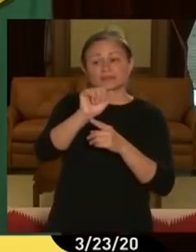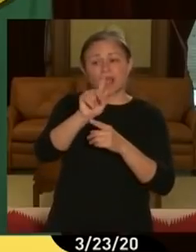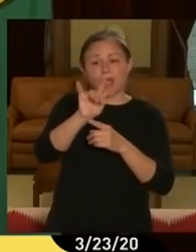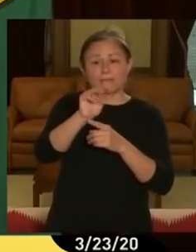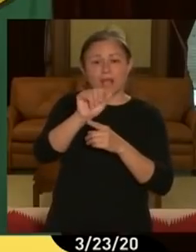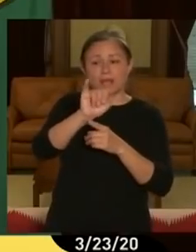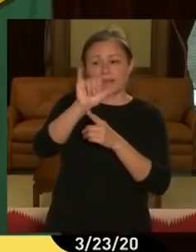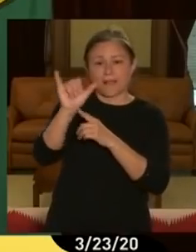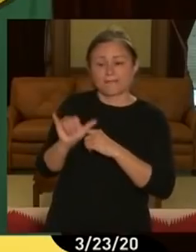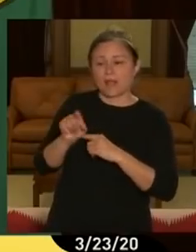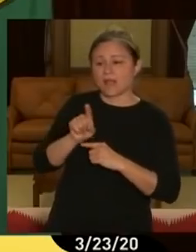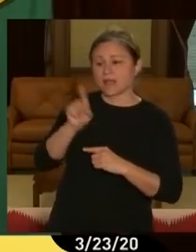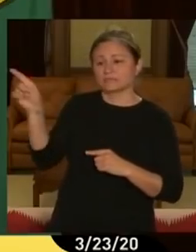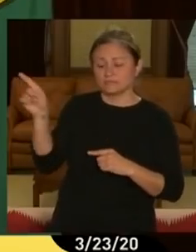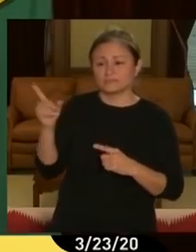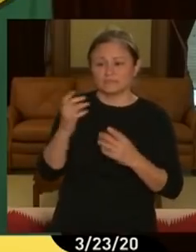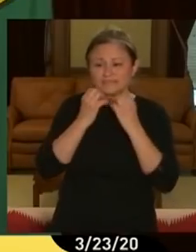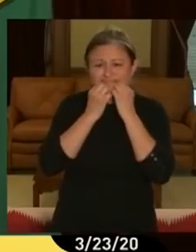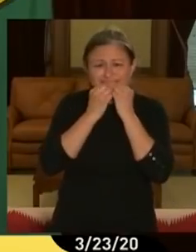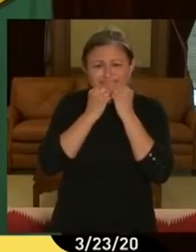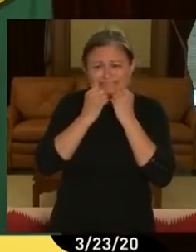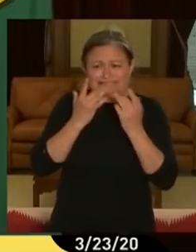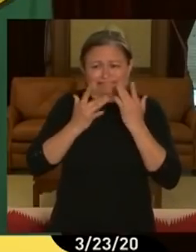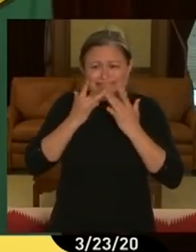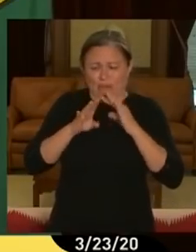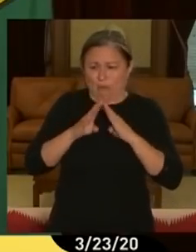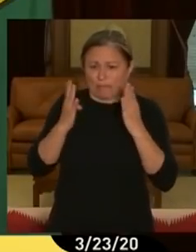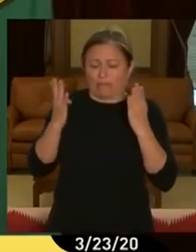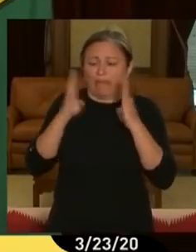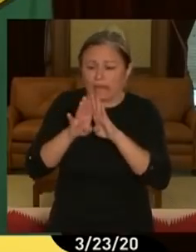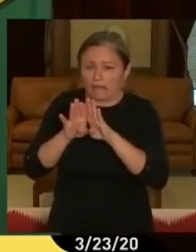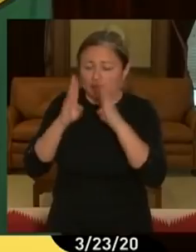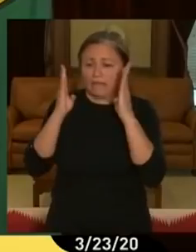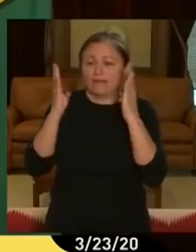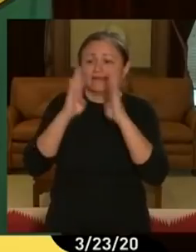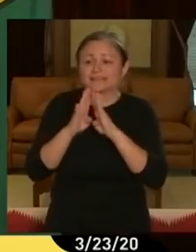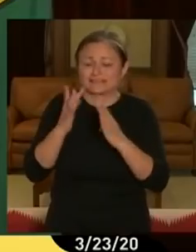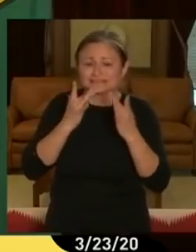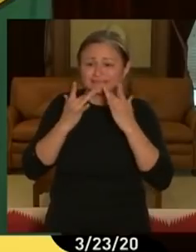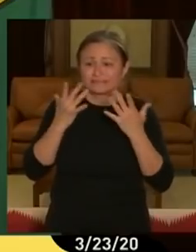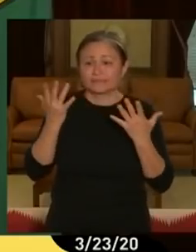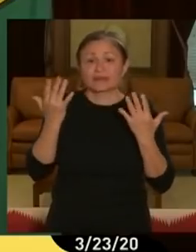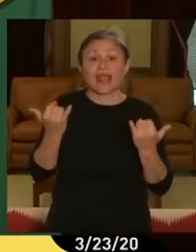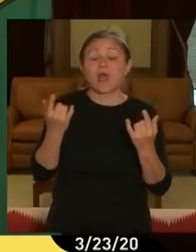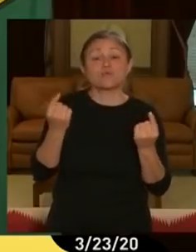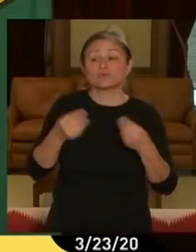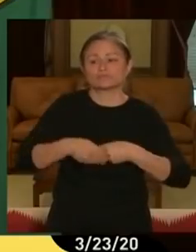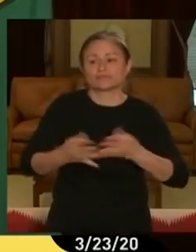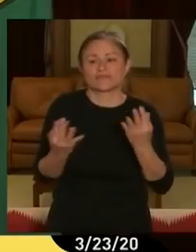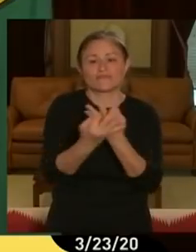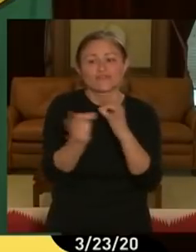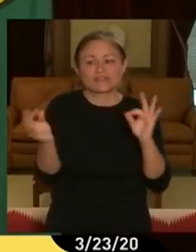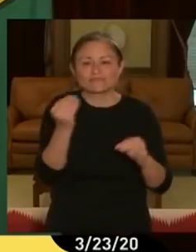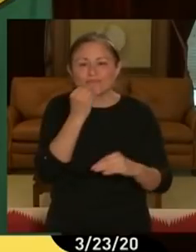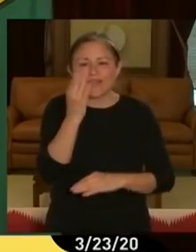SHORTAGES. AND IN YAKIMA WHERE A SMALL RESTAURANT OWNER AND BUSINESS HAS ONLY BEEN IN BUSINESS FOR THREE MONTHS BEFORE HE GOT HIT